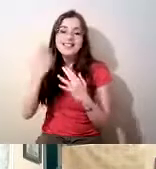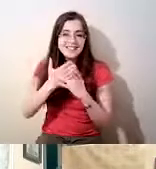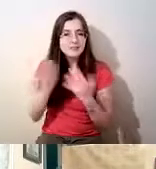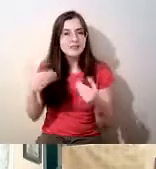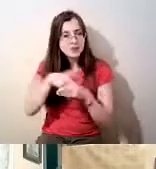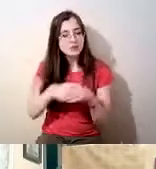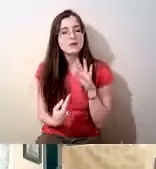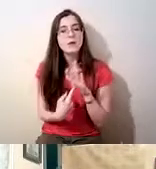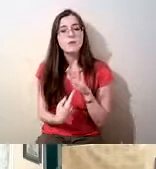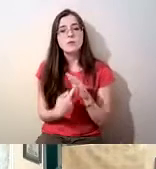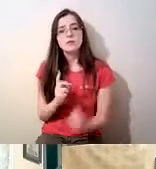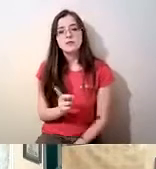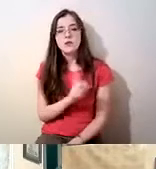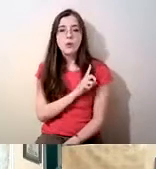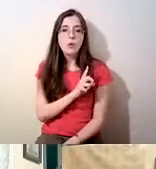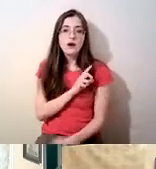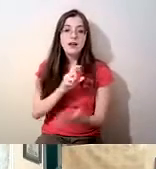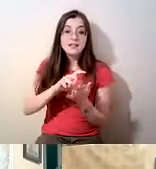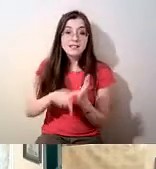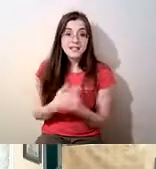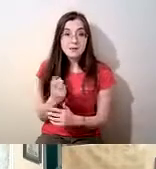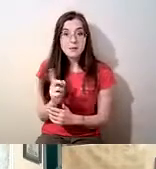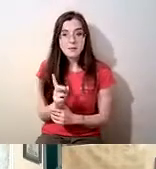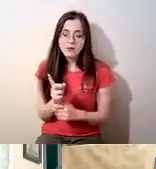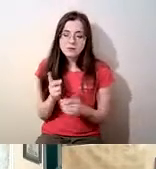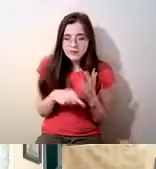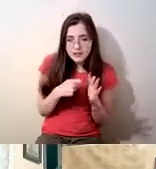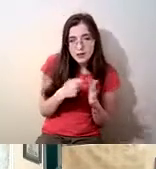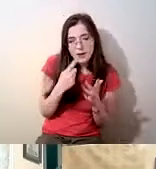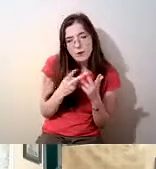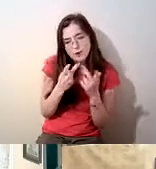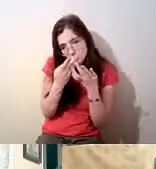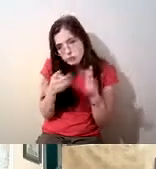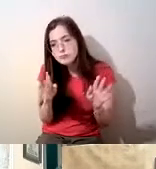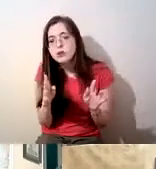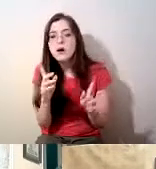this as disabled people within the uk but also more widely are less likely to have access to a